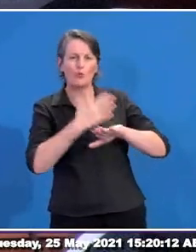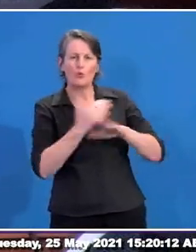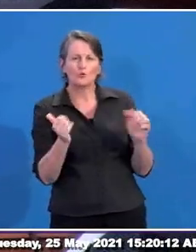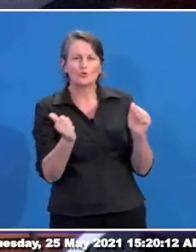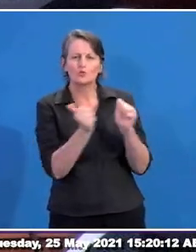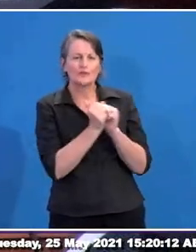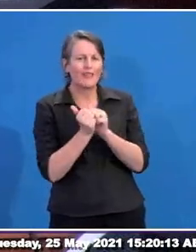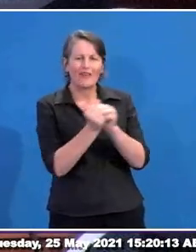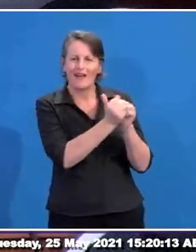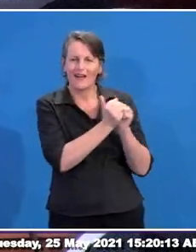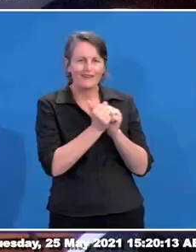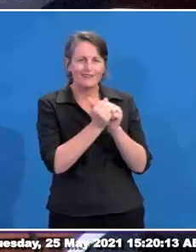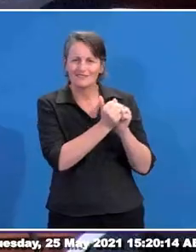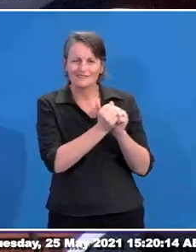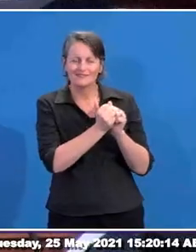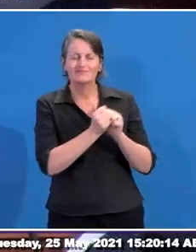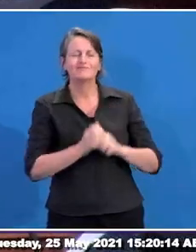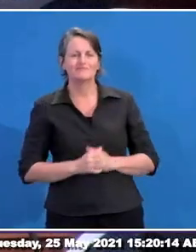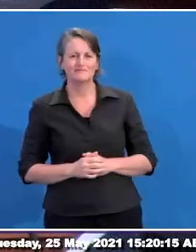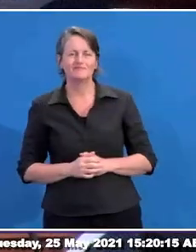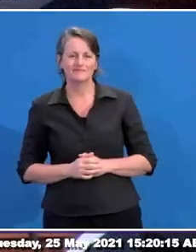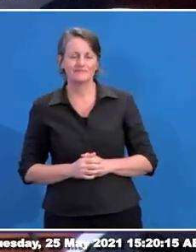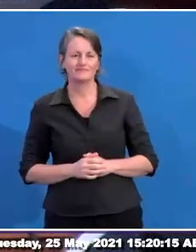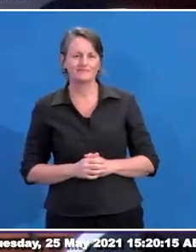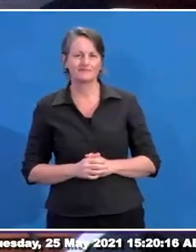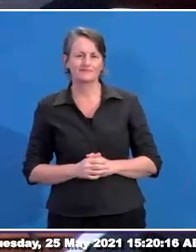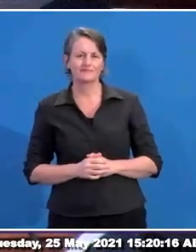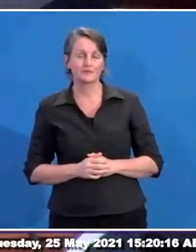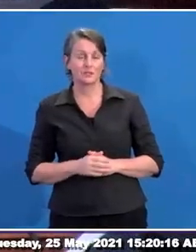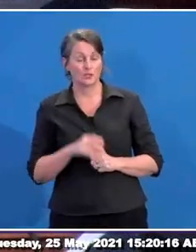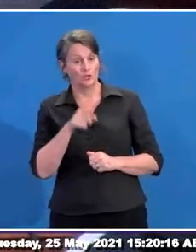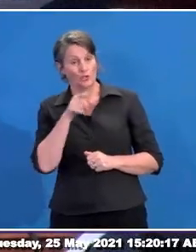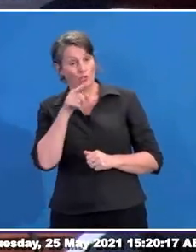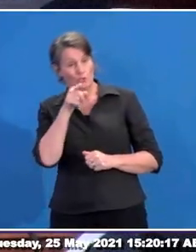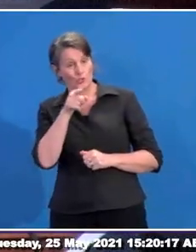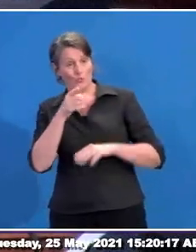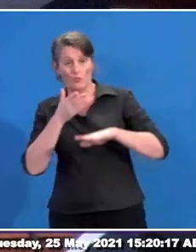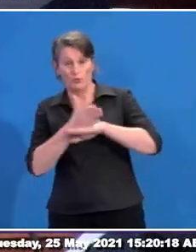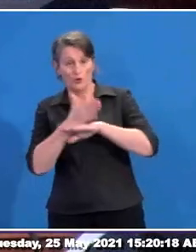In the course of making the --- in your work over many years, had you ever